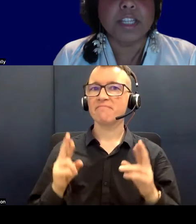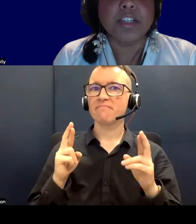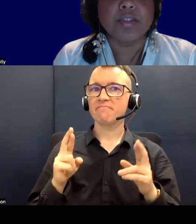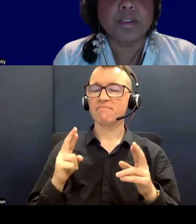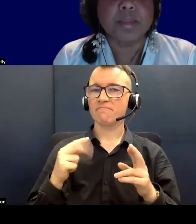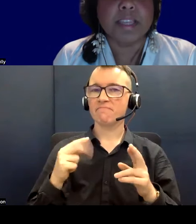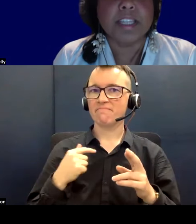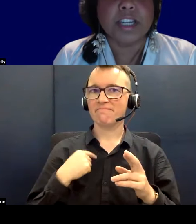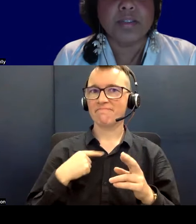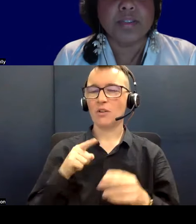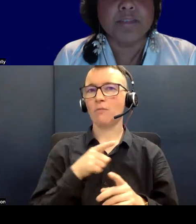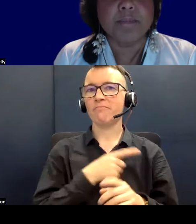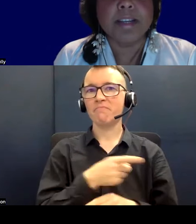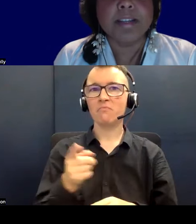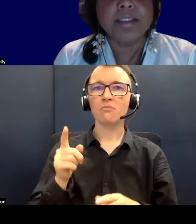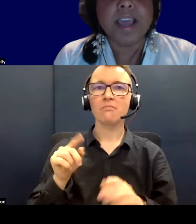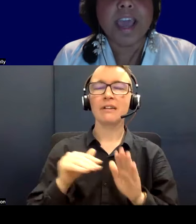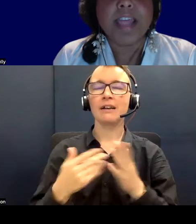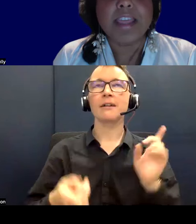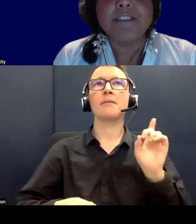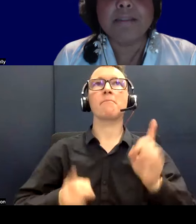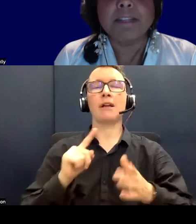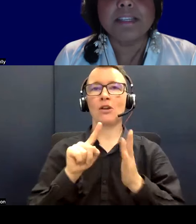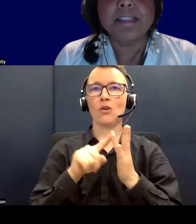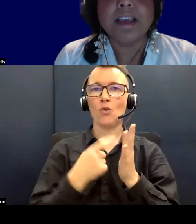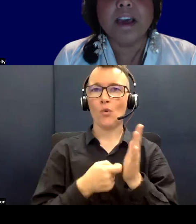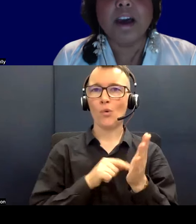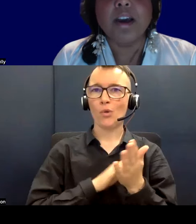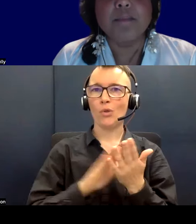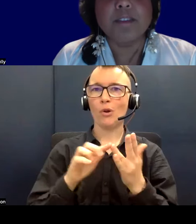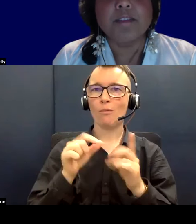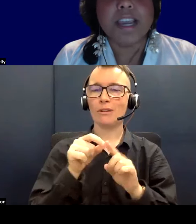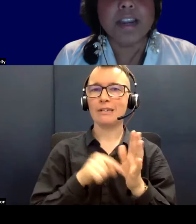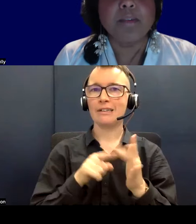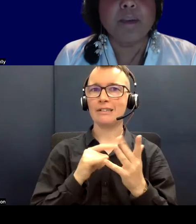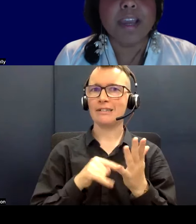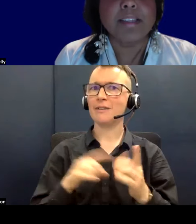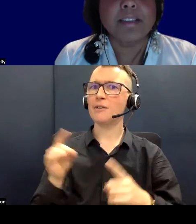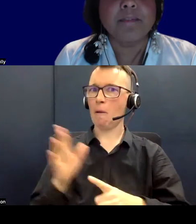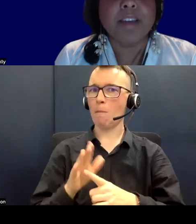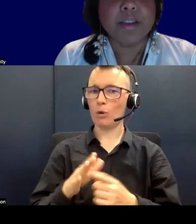children with congenital deafblindness and their families. I hope you've taken away some valuable